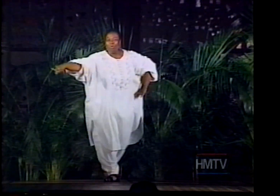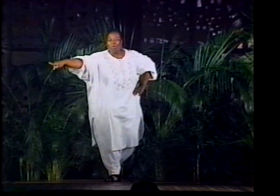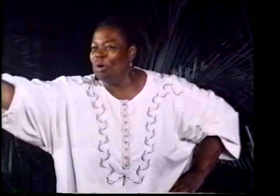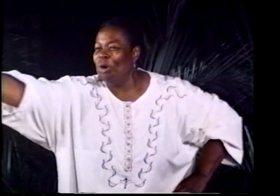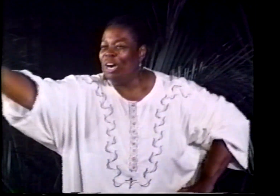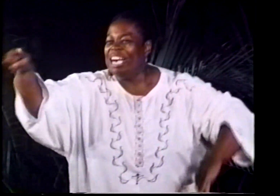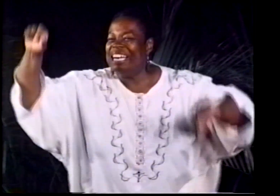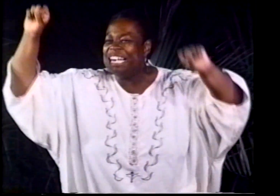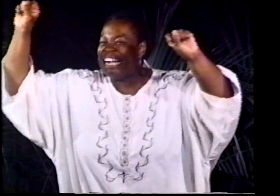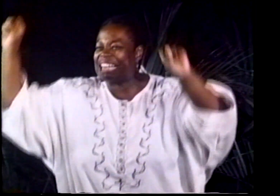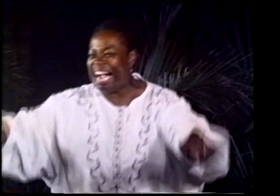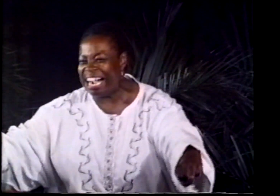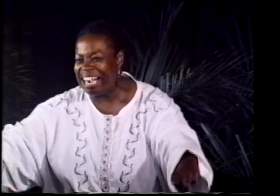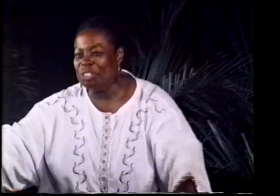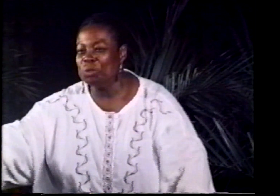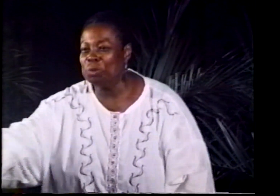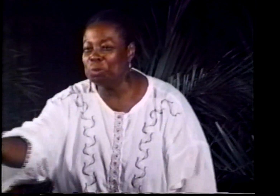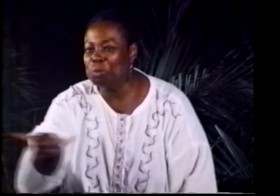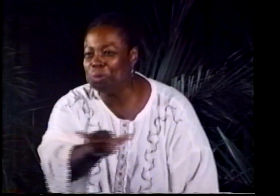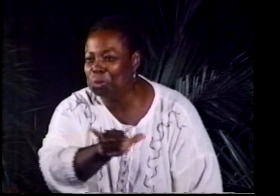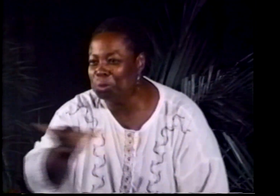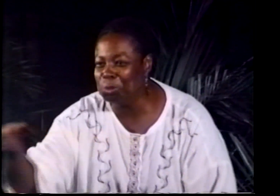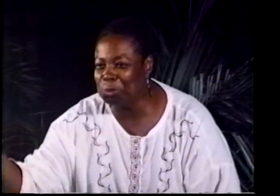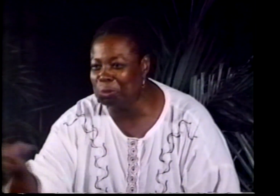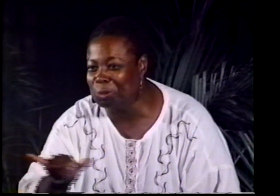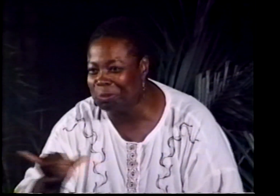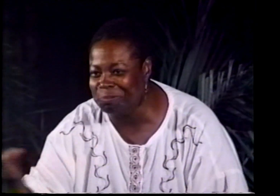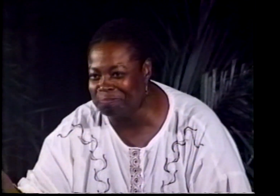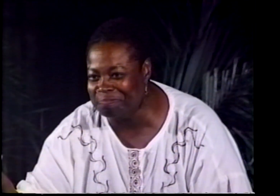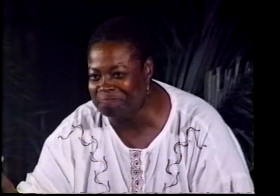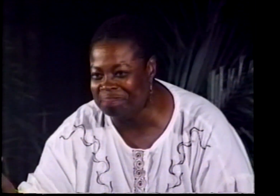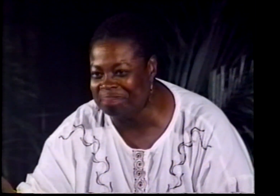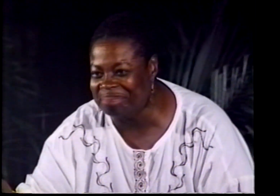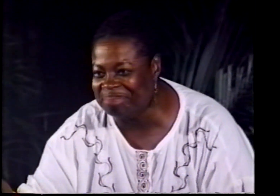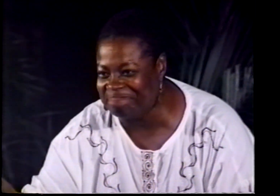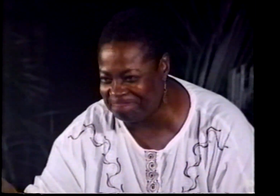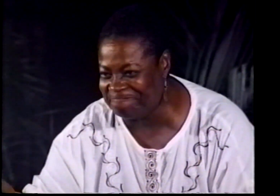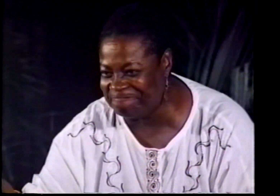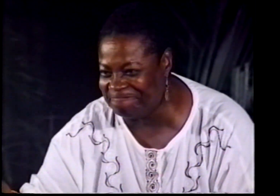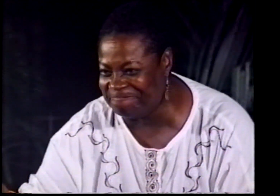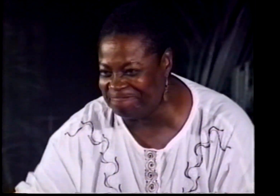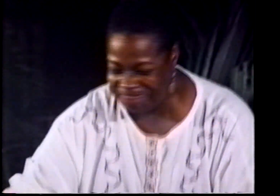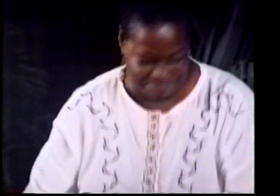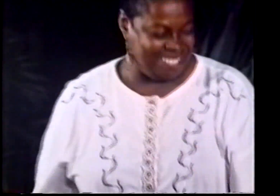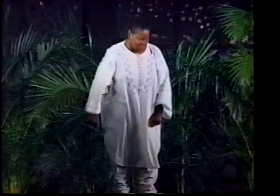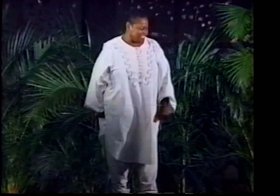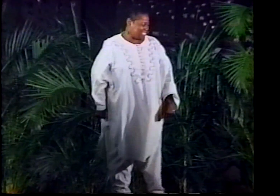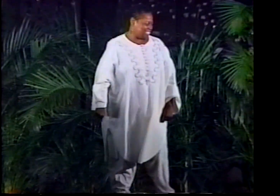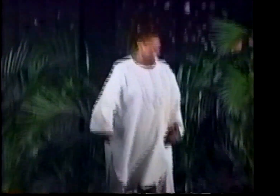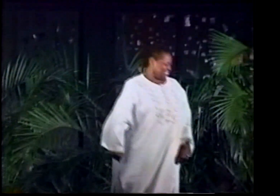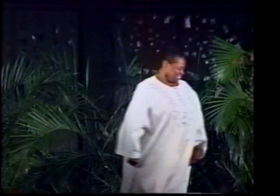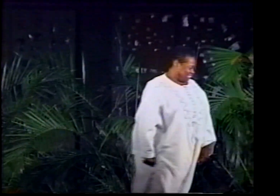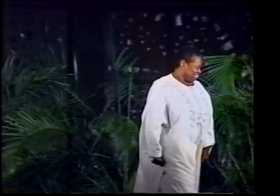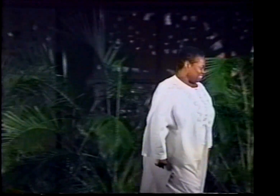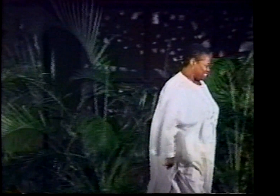And if you out there want to do anything you want, you can because you are just like the